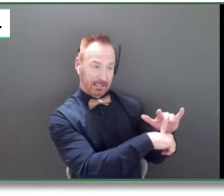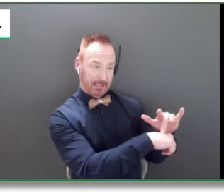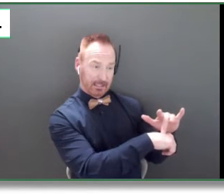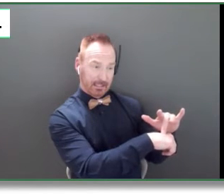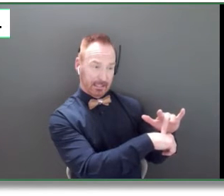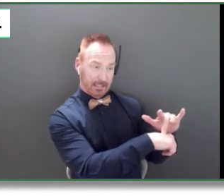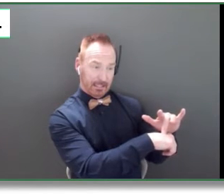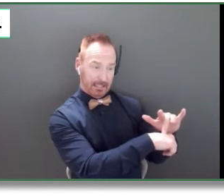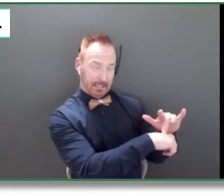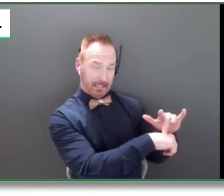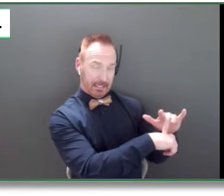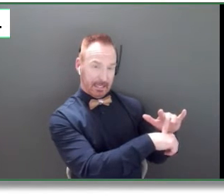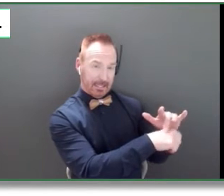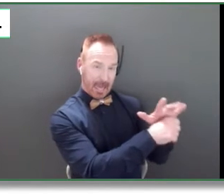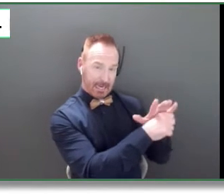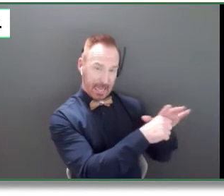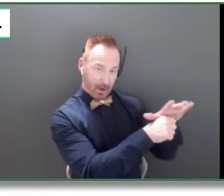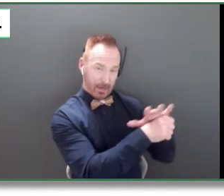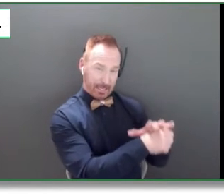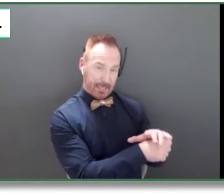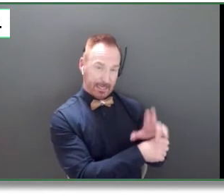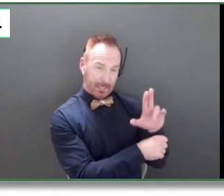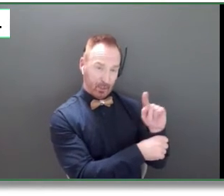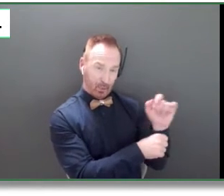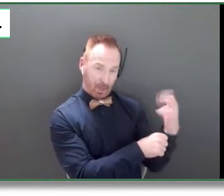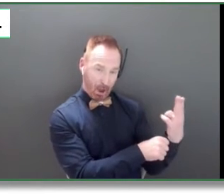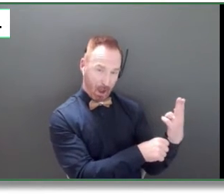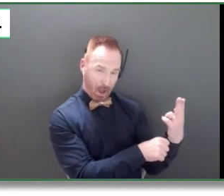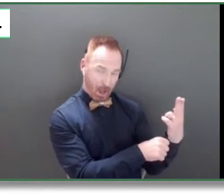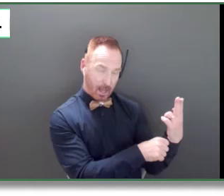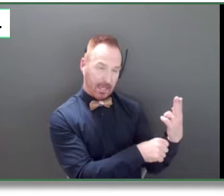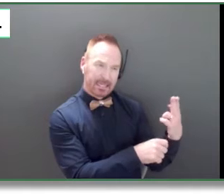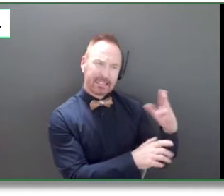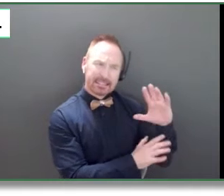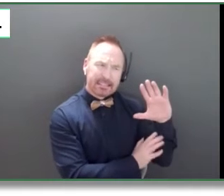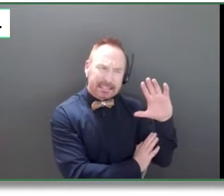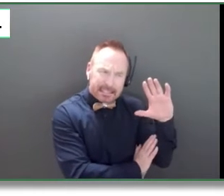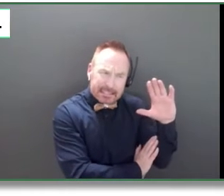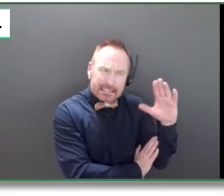cater to uh